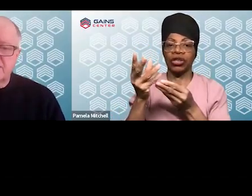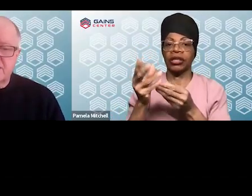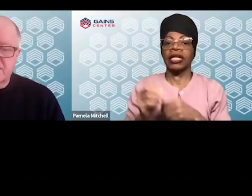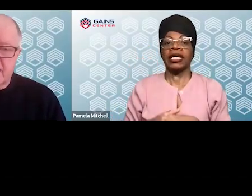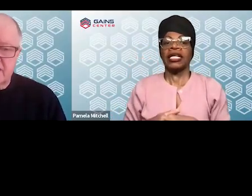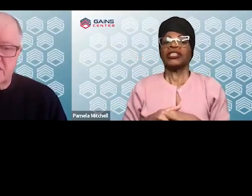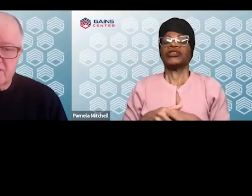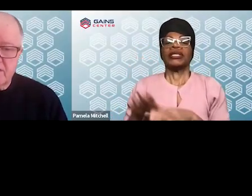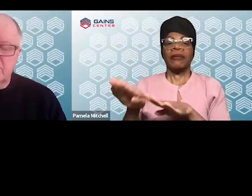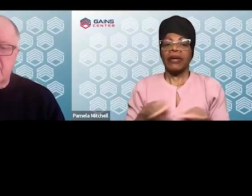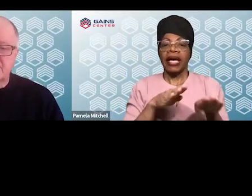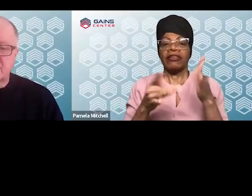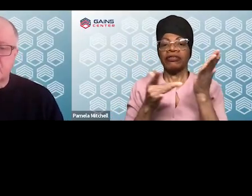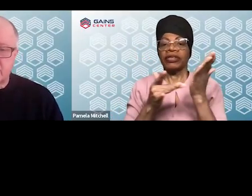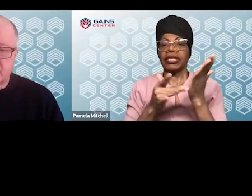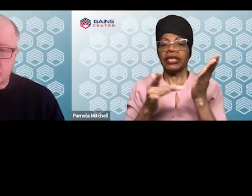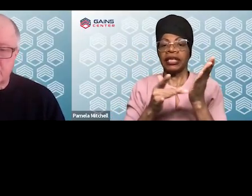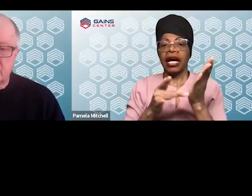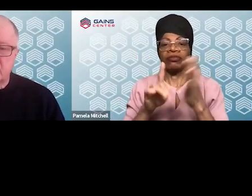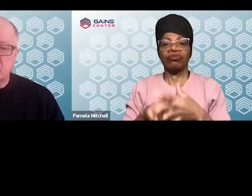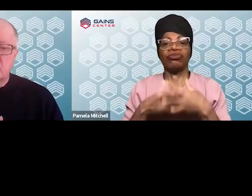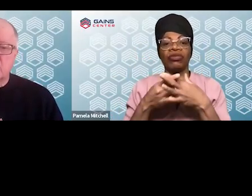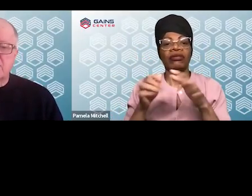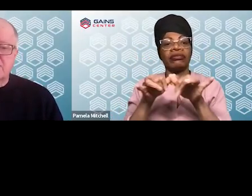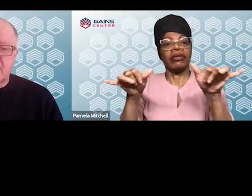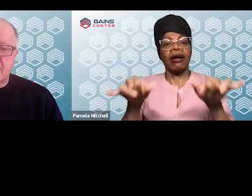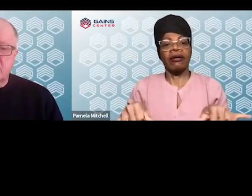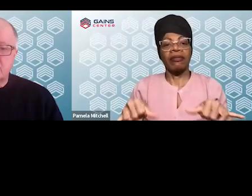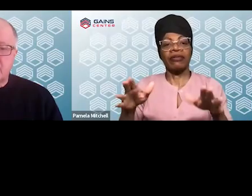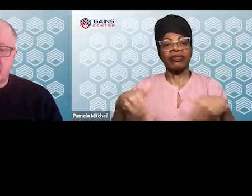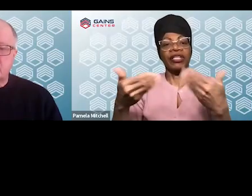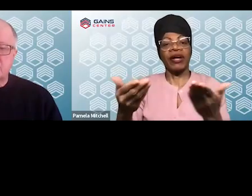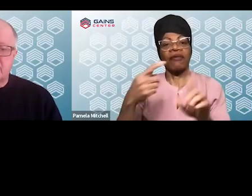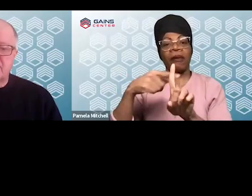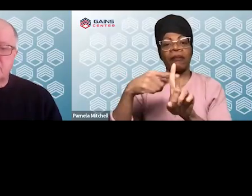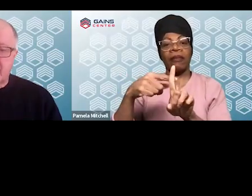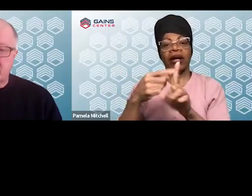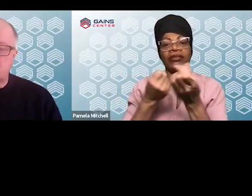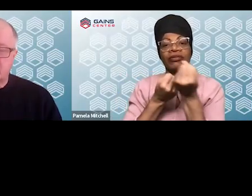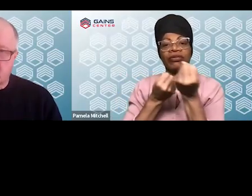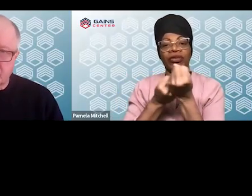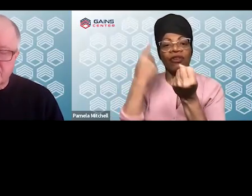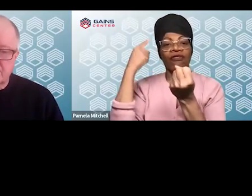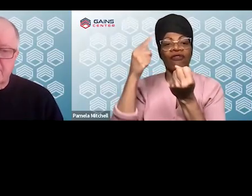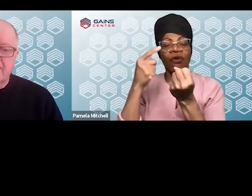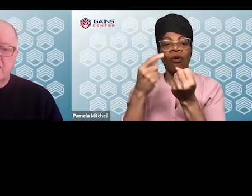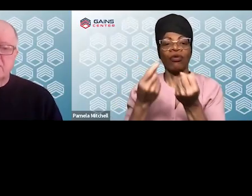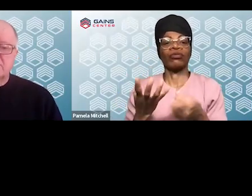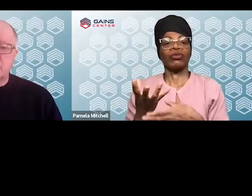employing the systematic delivery of positive reinforcement for desired behaviors incompatible with drug use.